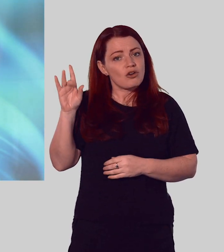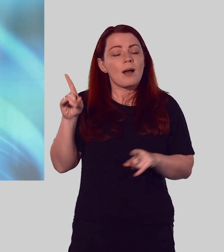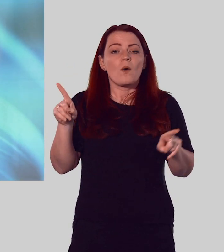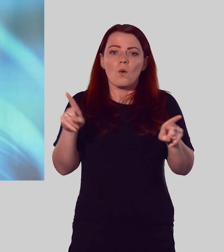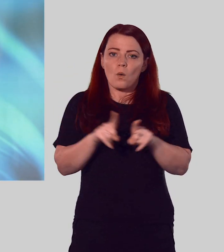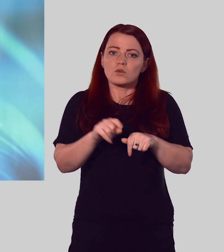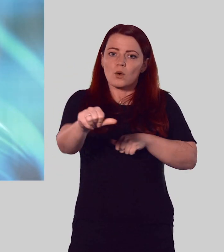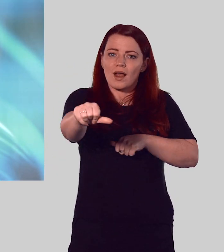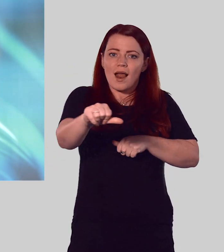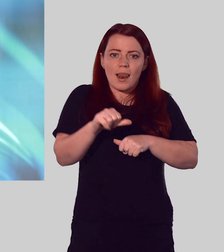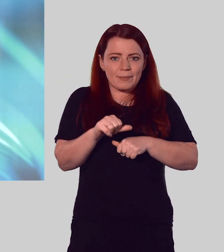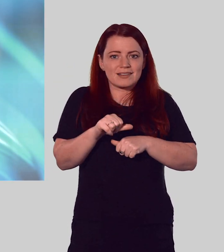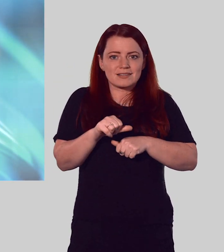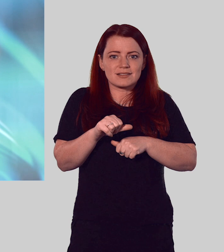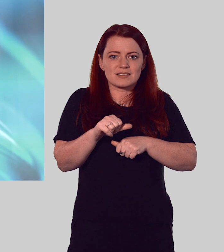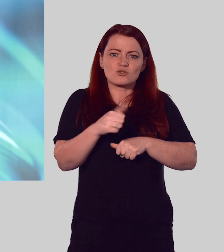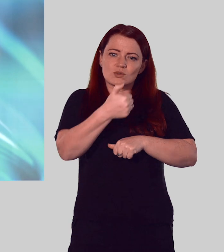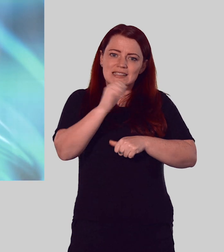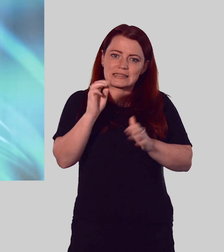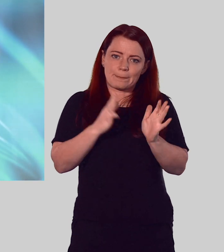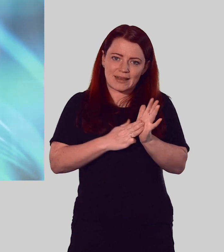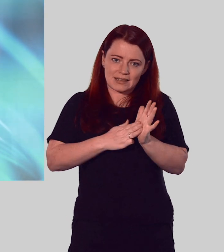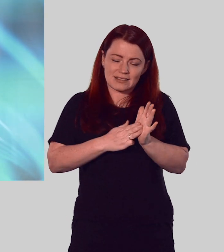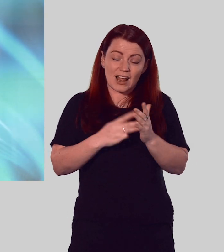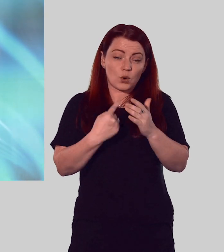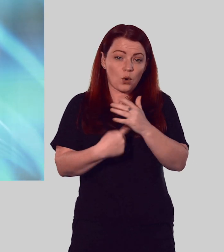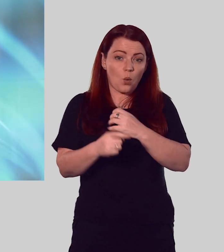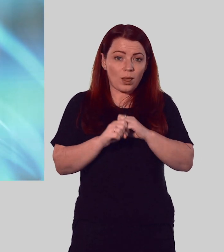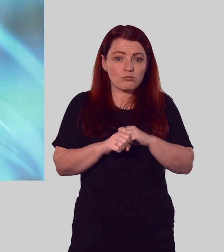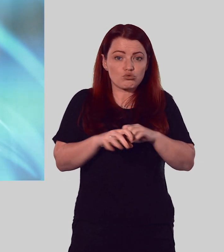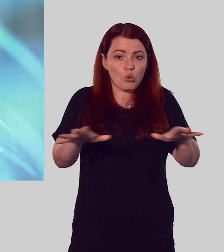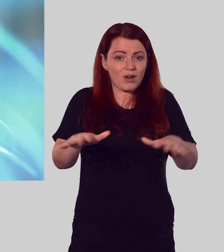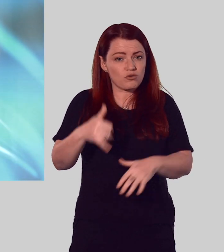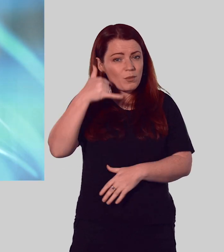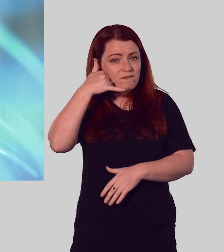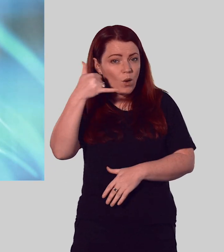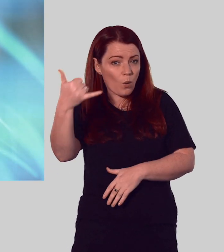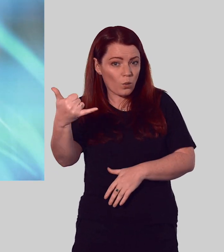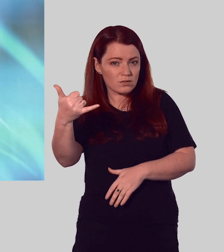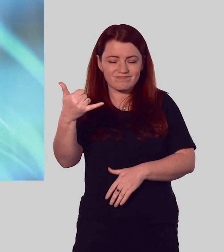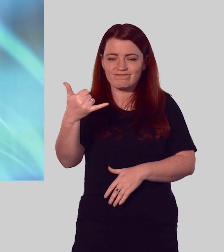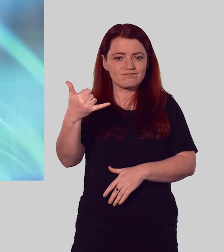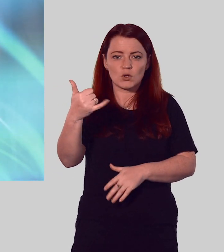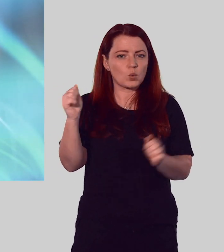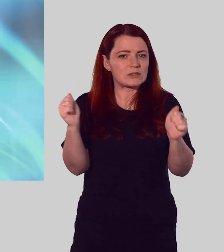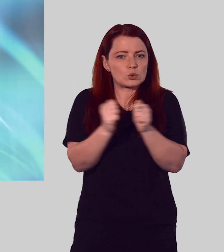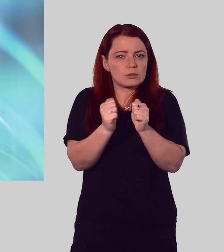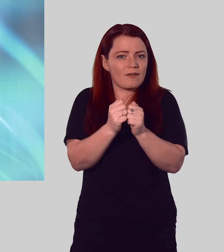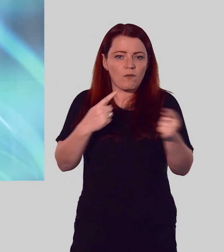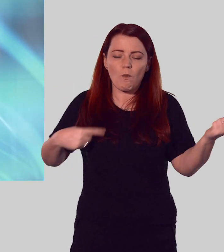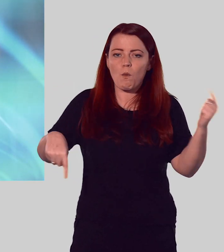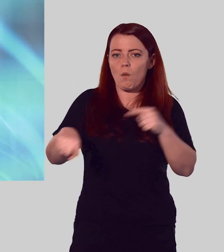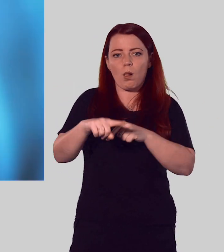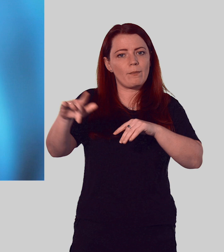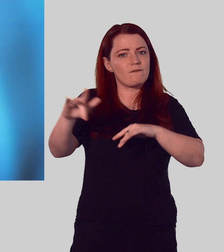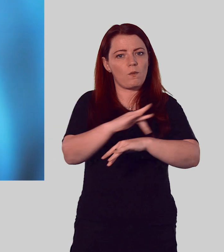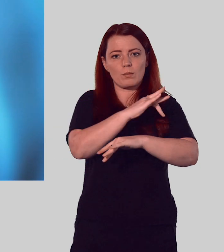performance to 60 minutes and you can only broadcast from your phone so it might not suit all digital performance as it